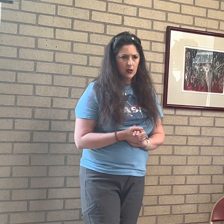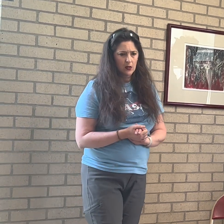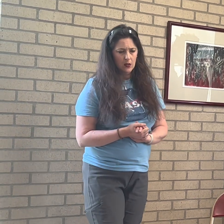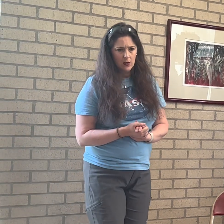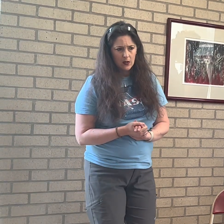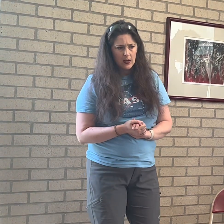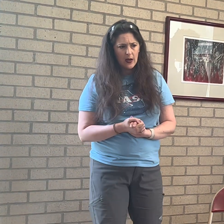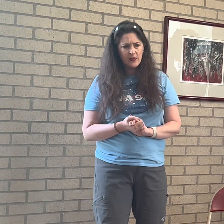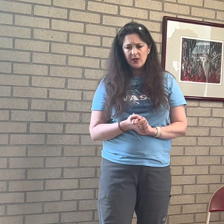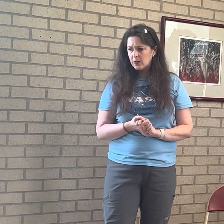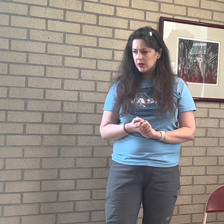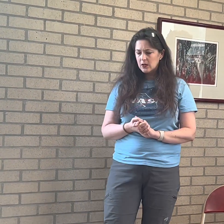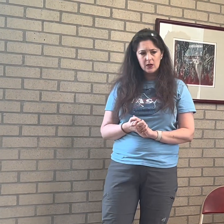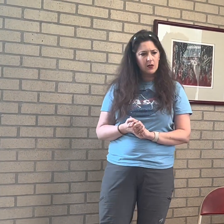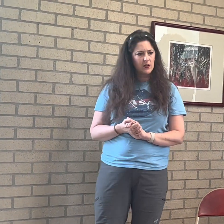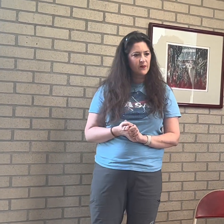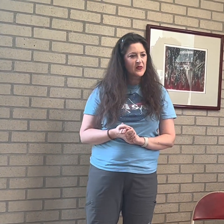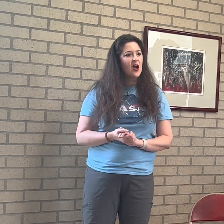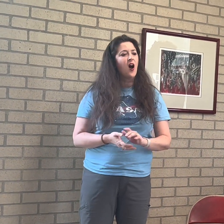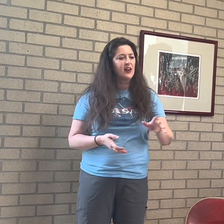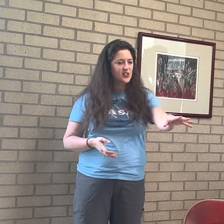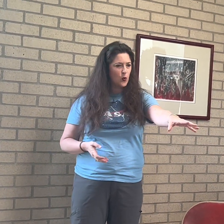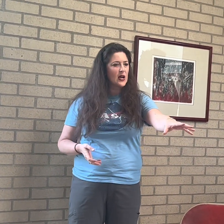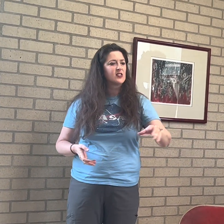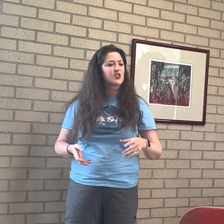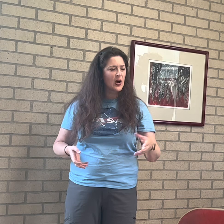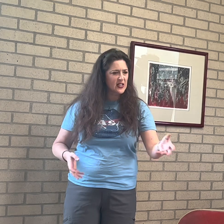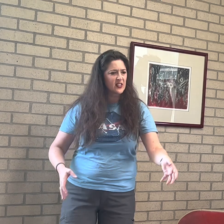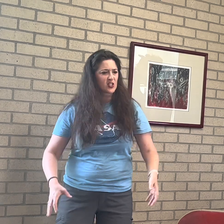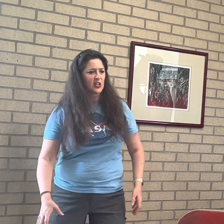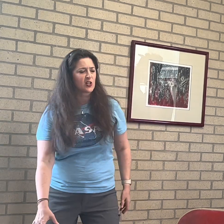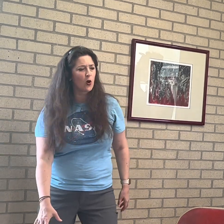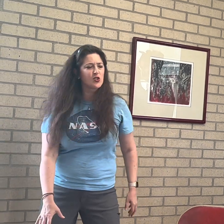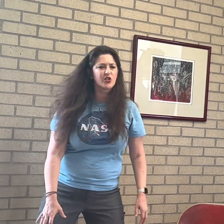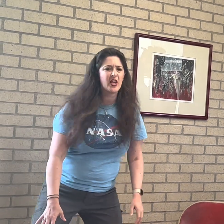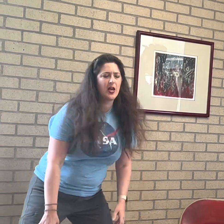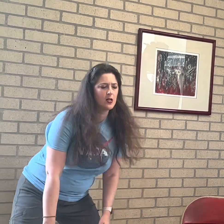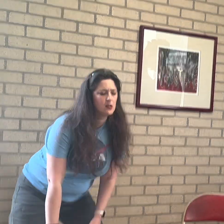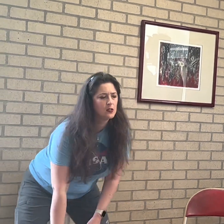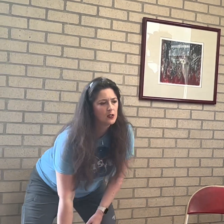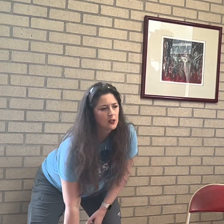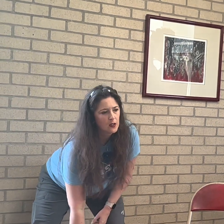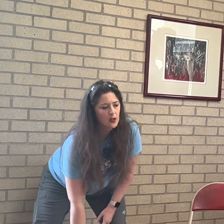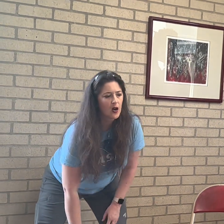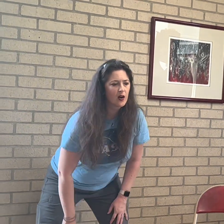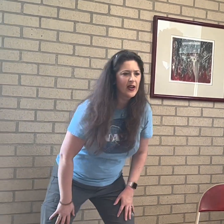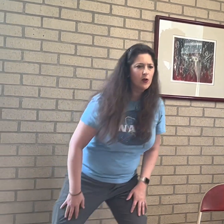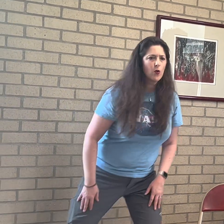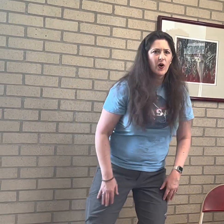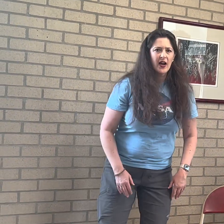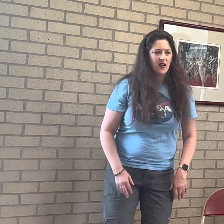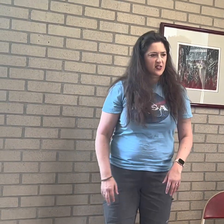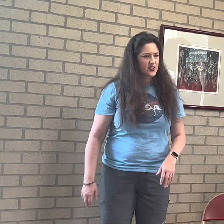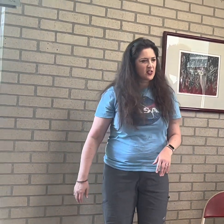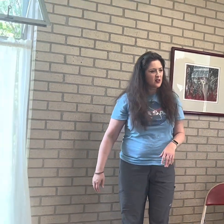Audience: Squat down! Dr. Shannon: Alright, squat down, get as low as you can! All right what else?